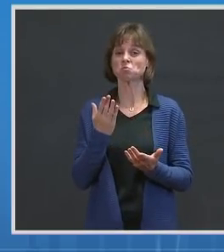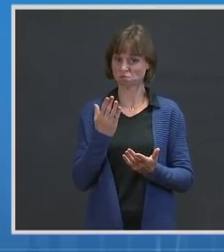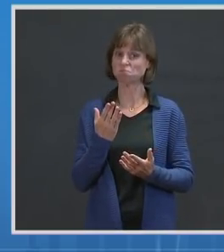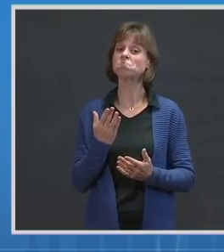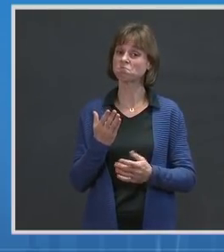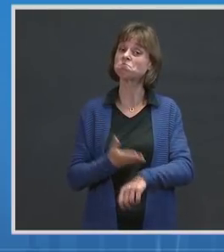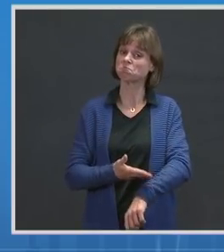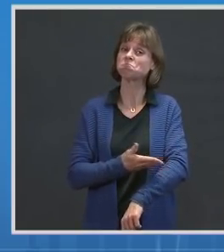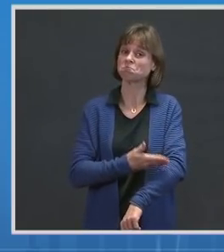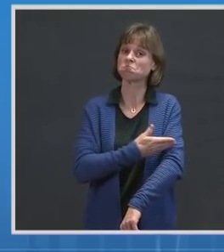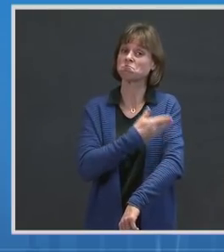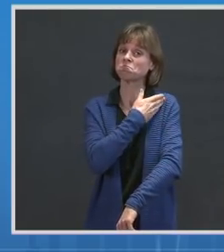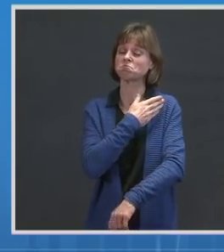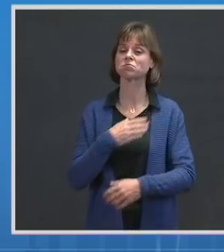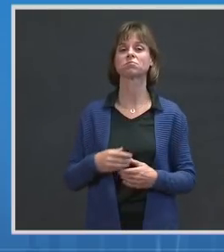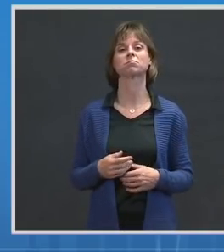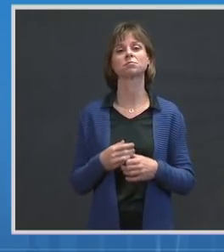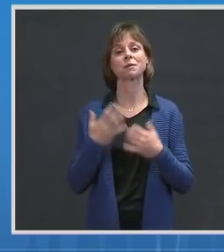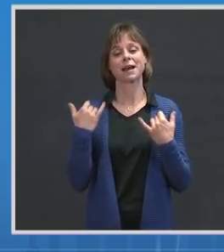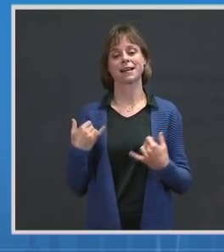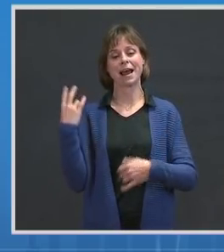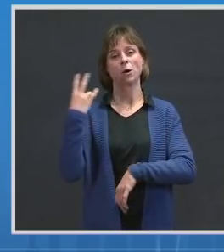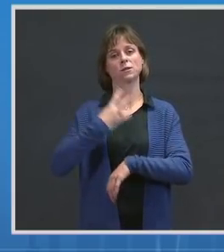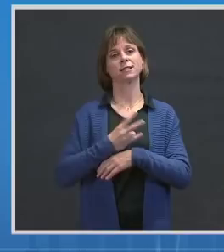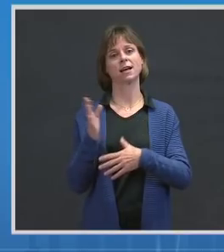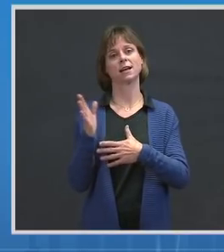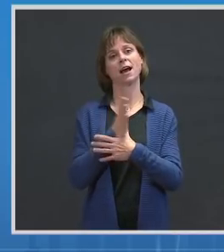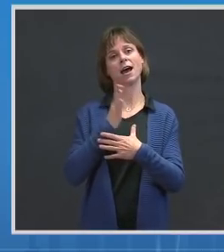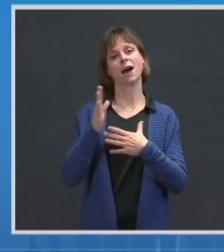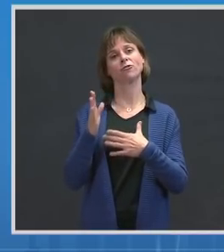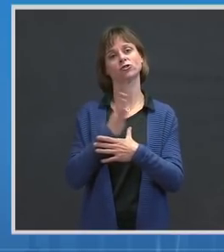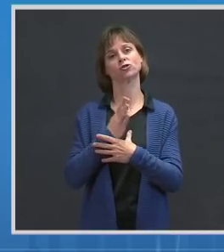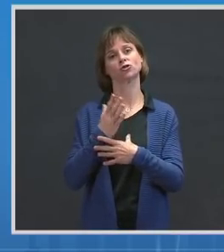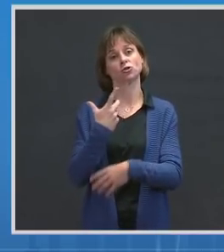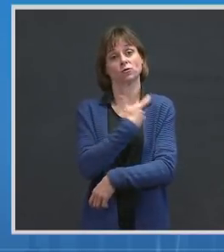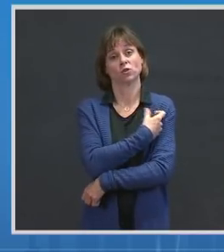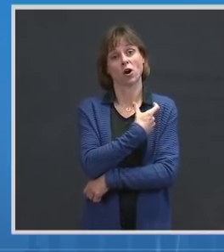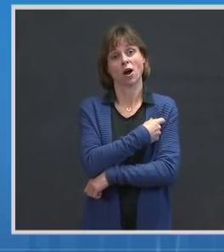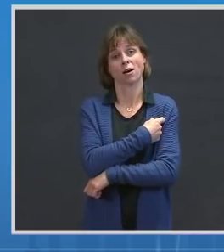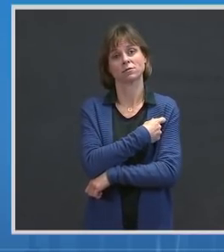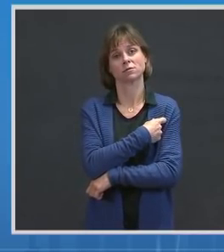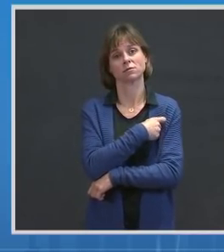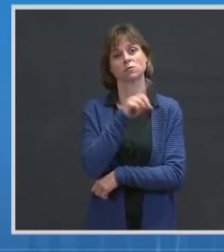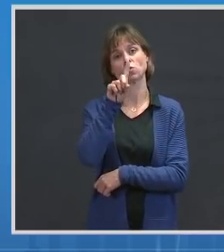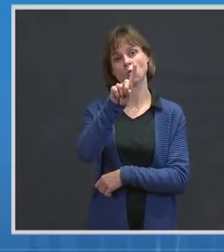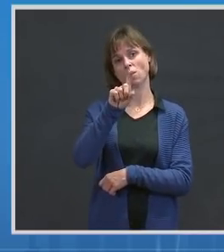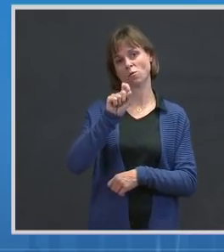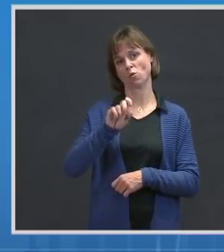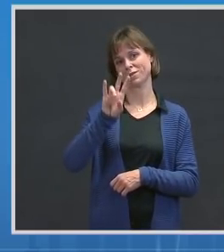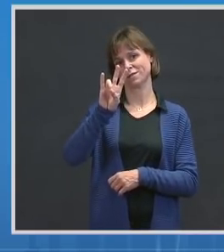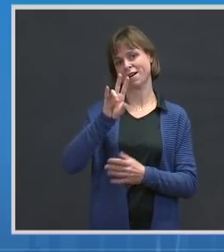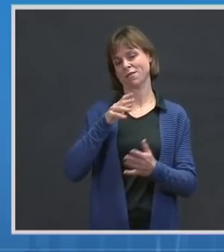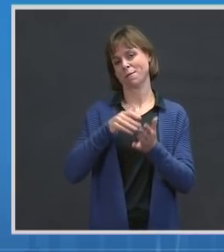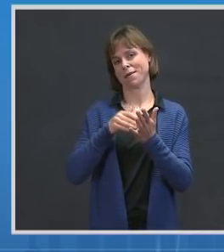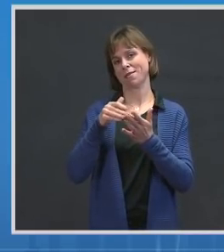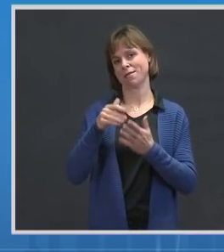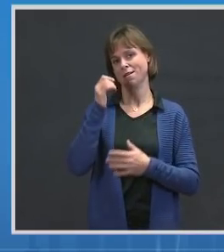our seven-day average daily dose administered is now 1.7 million average daily shots per day,